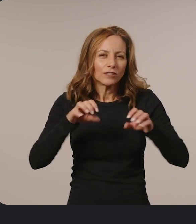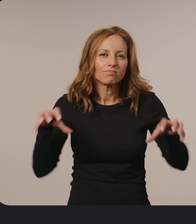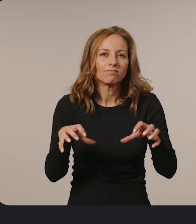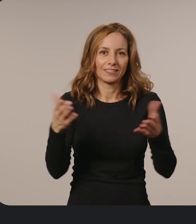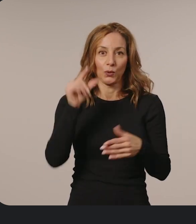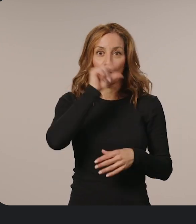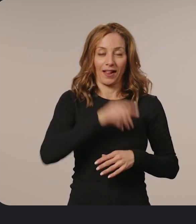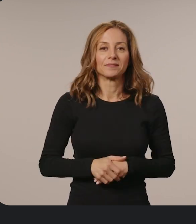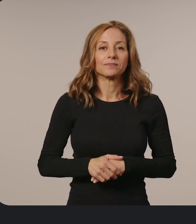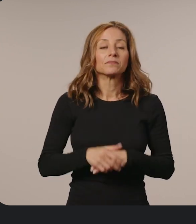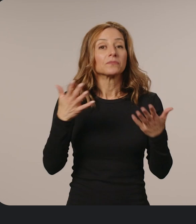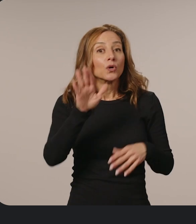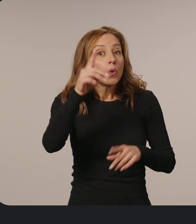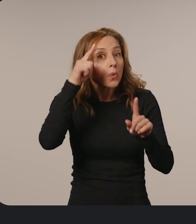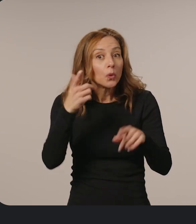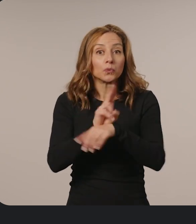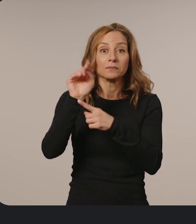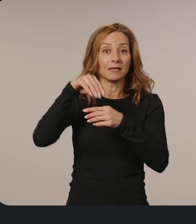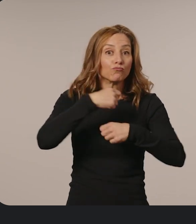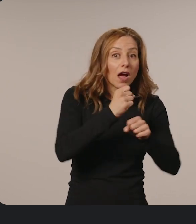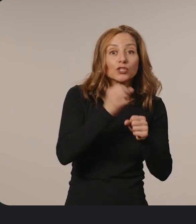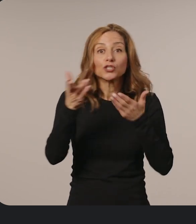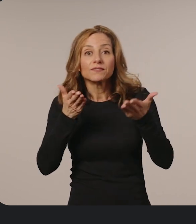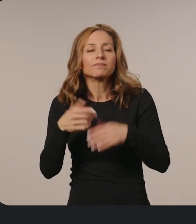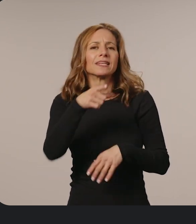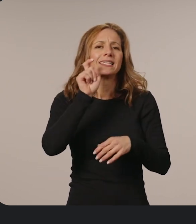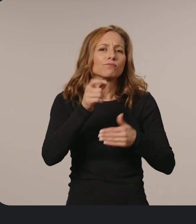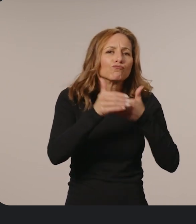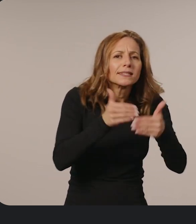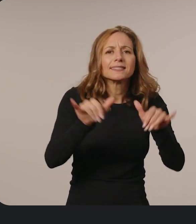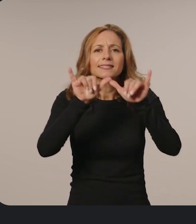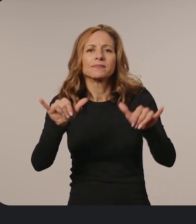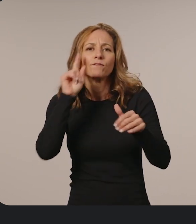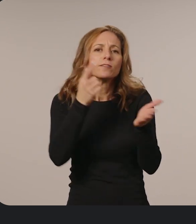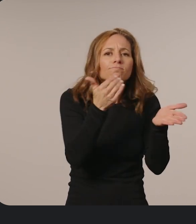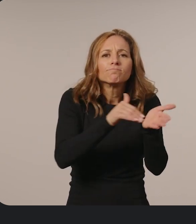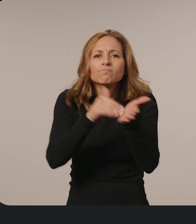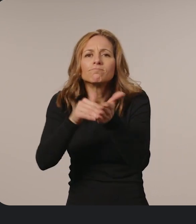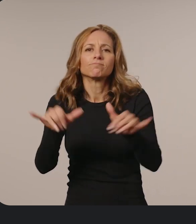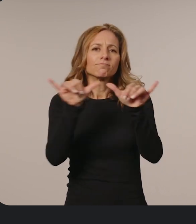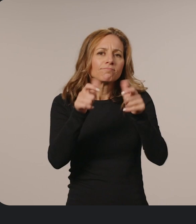When your goal is to use ML in products or services, you need processes and systems for repeatability, scalability,